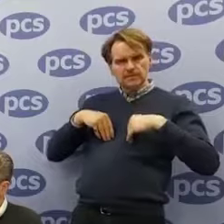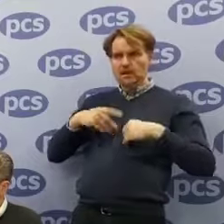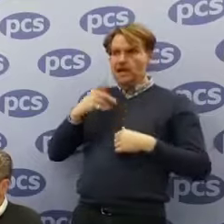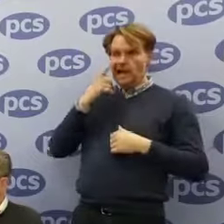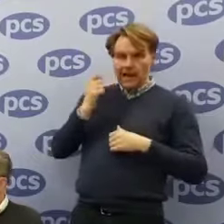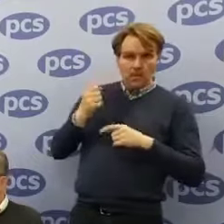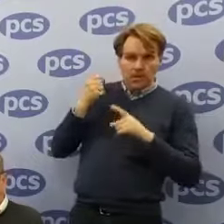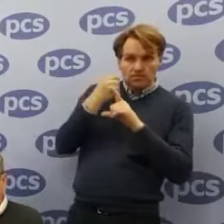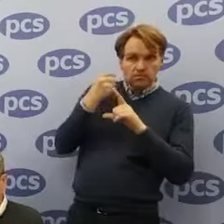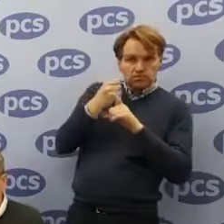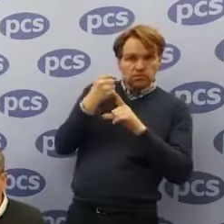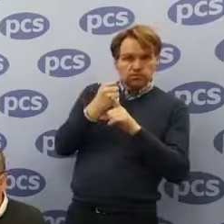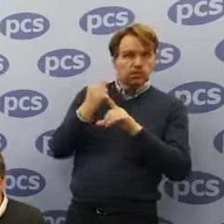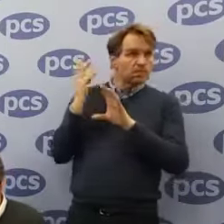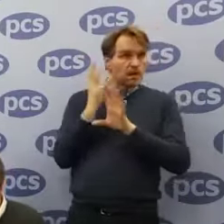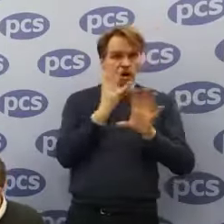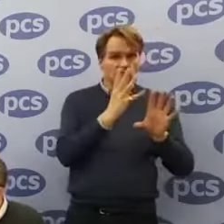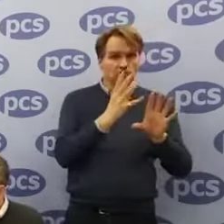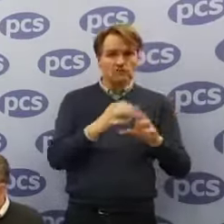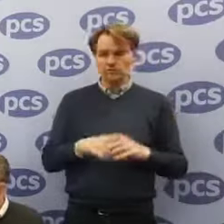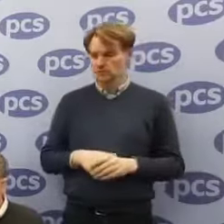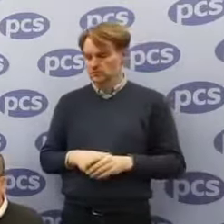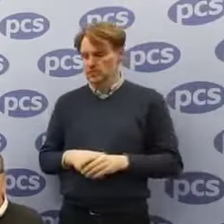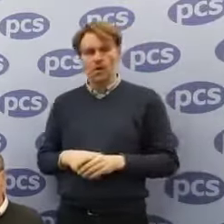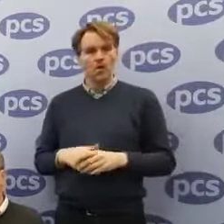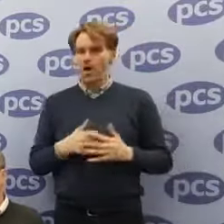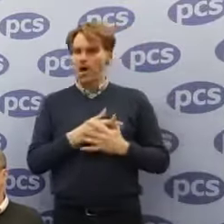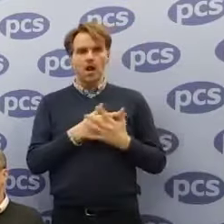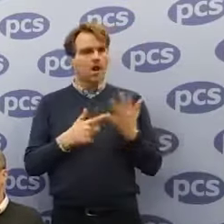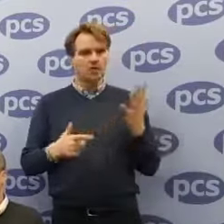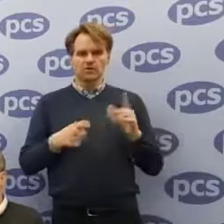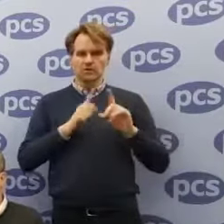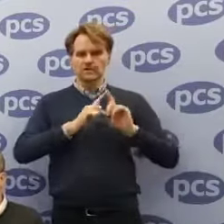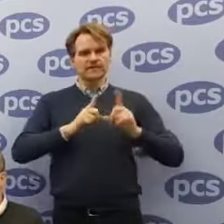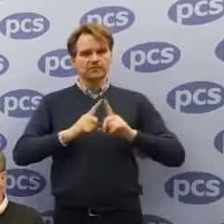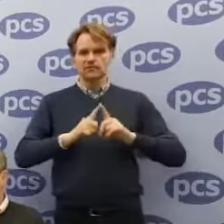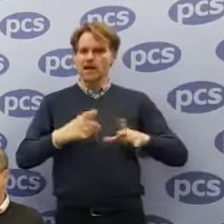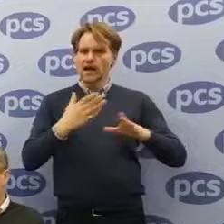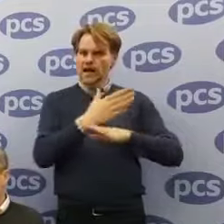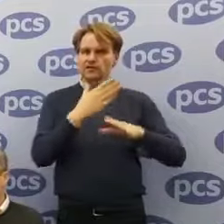Yeah and of course there's lots of forms of action and the NEC is already